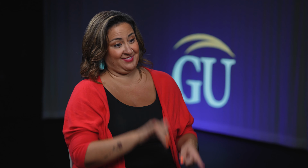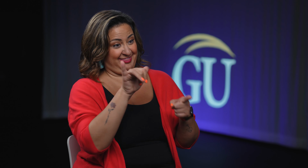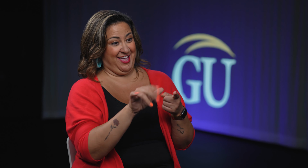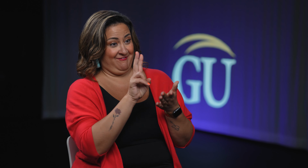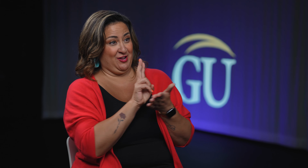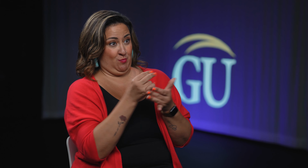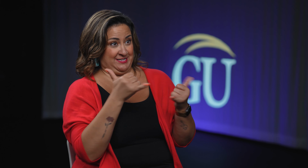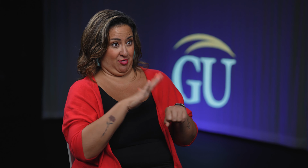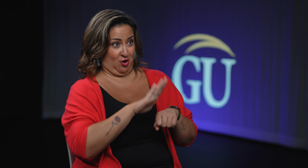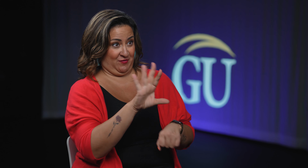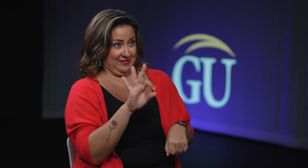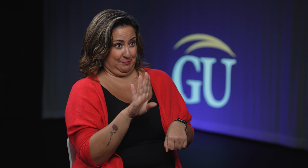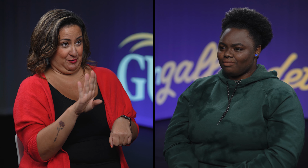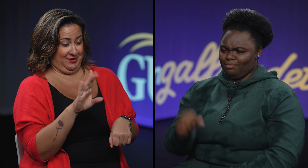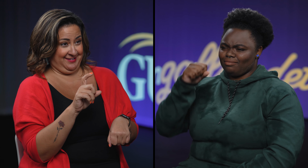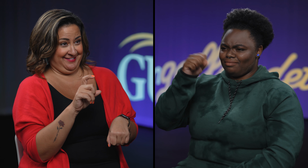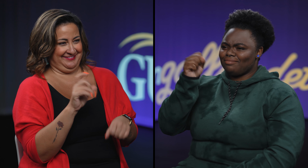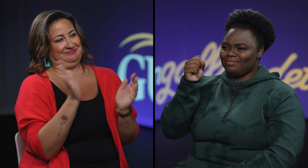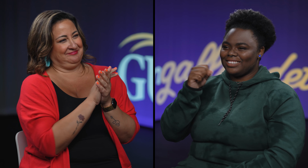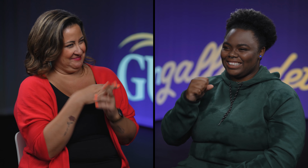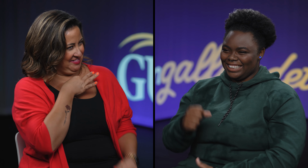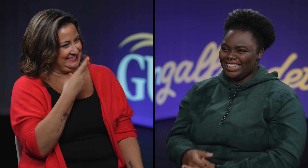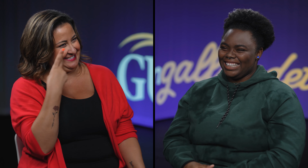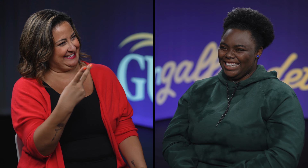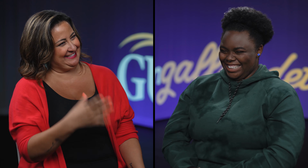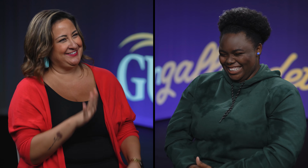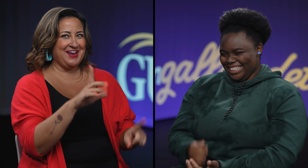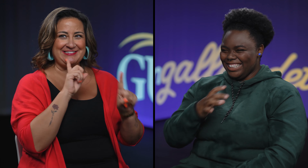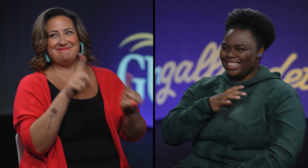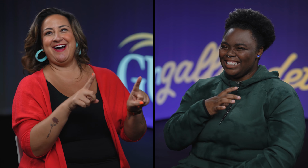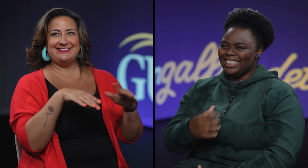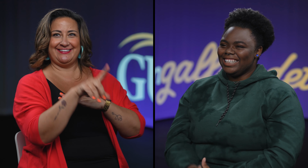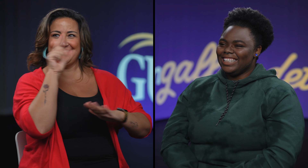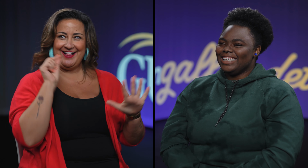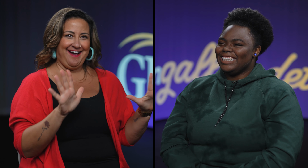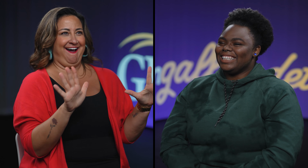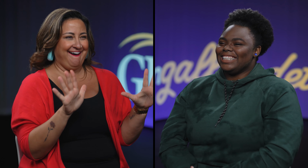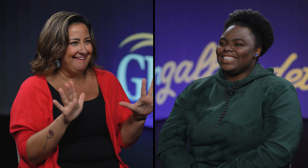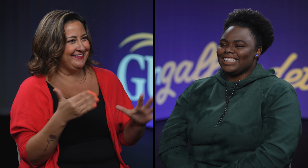Is that video still on your Facebook? Oh yeah. I’m so curious to see your response getting into Gallaudet!